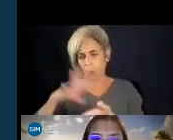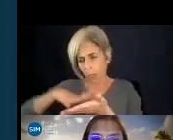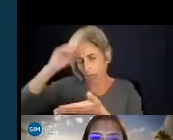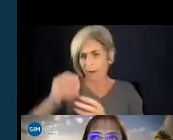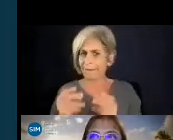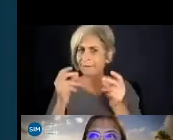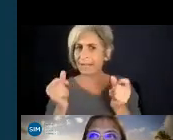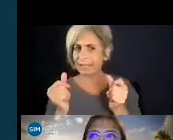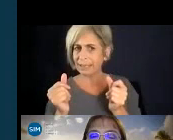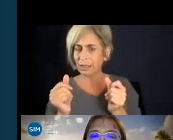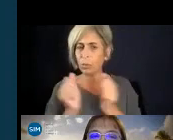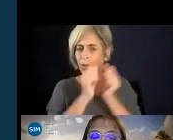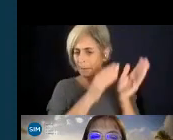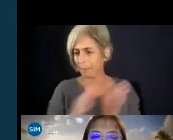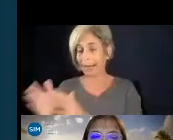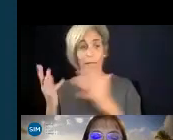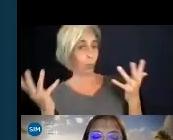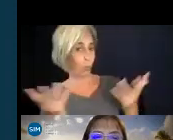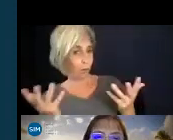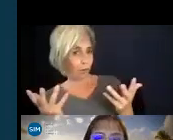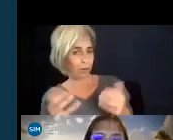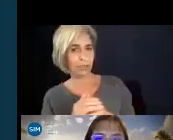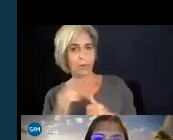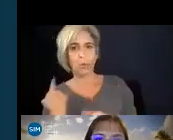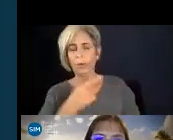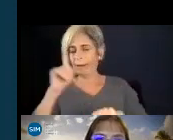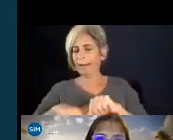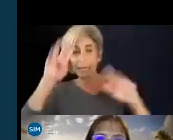in our planning that we can't expect